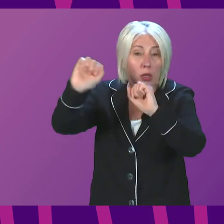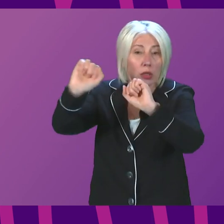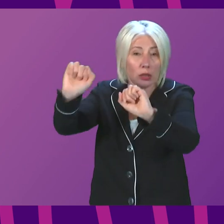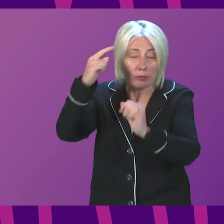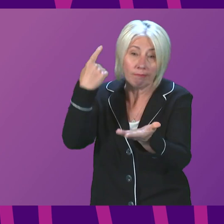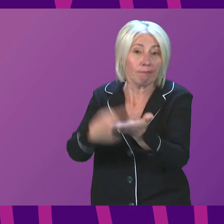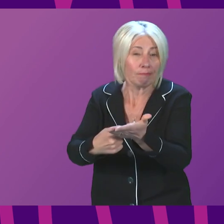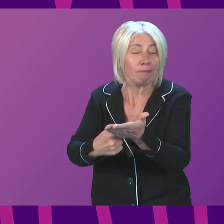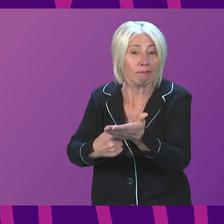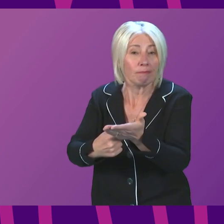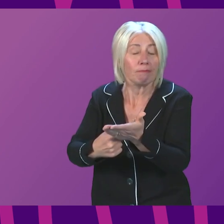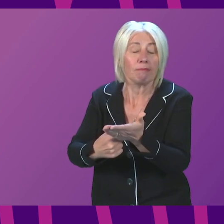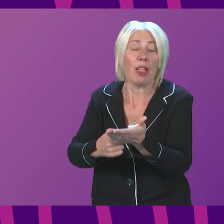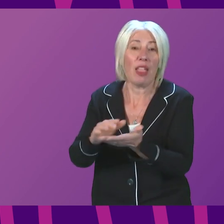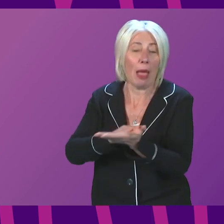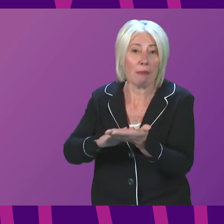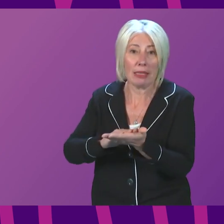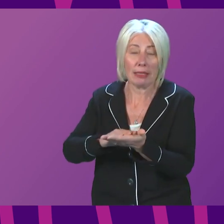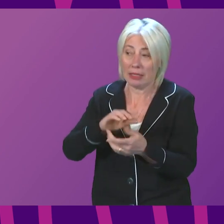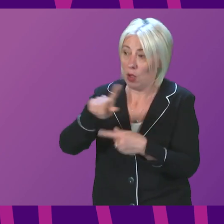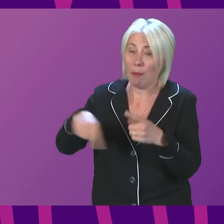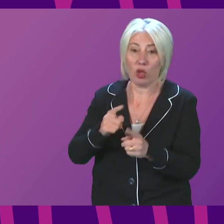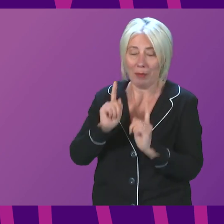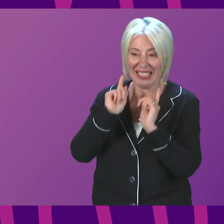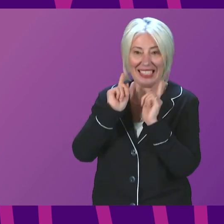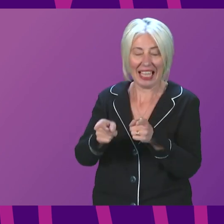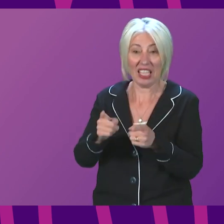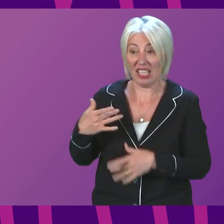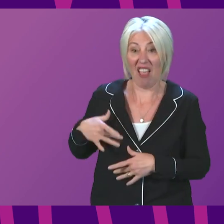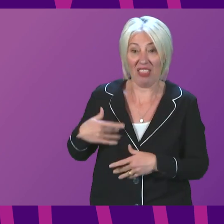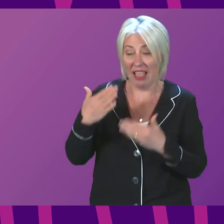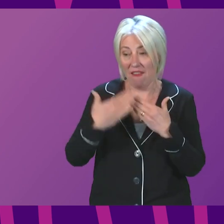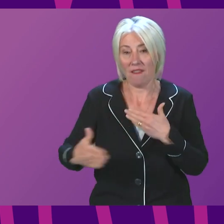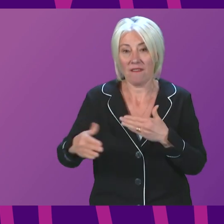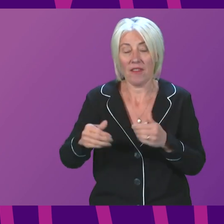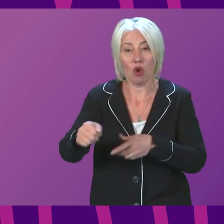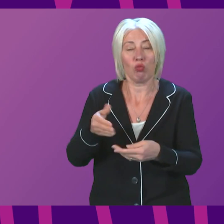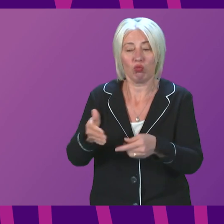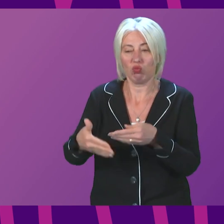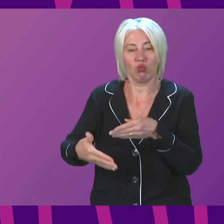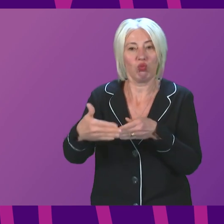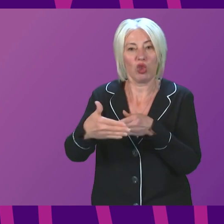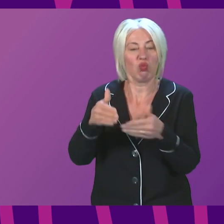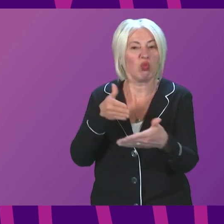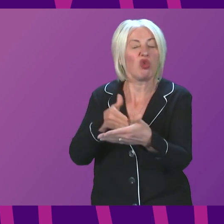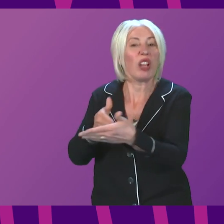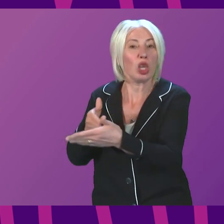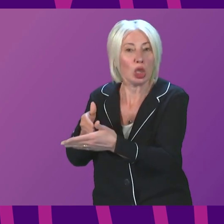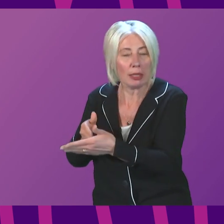In turn, that determines when someone who is sentenced to an order for lifelong restriction may be considered for parole under licence conditions.